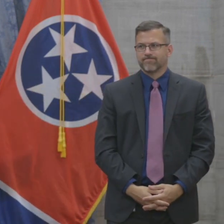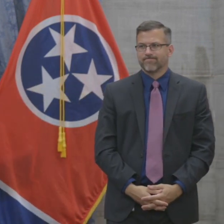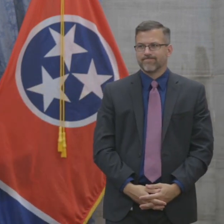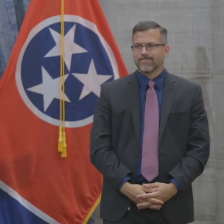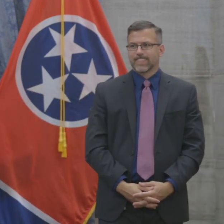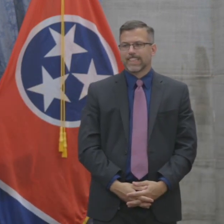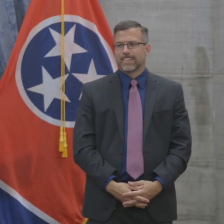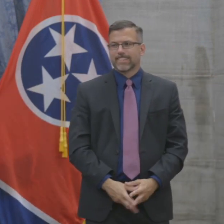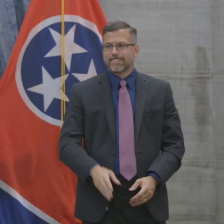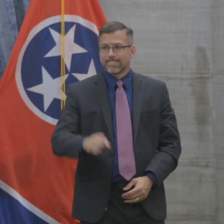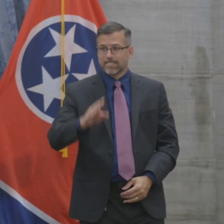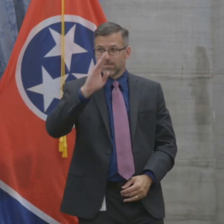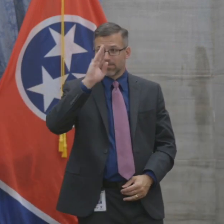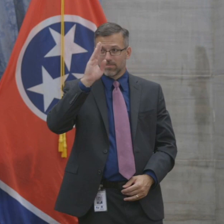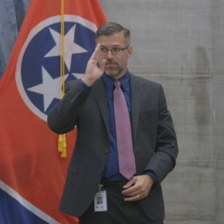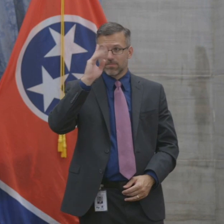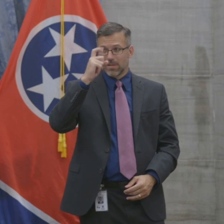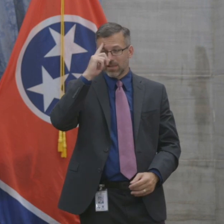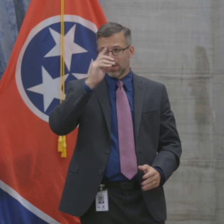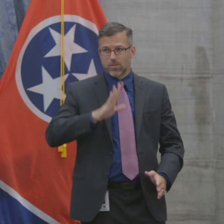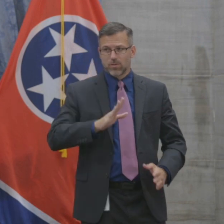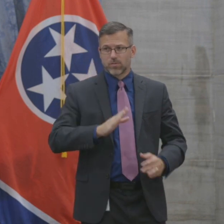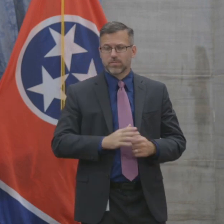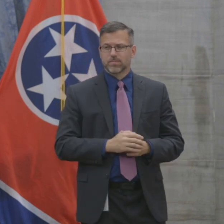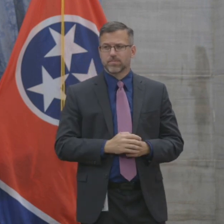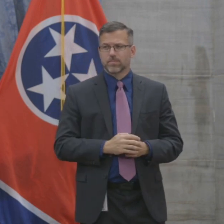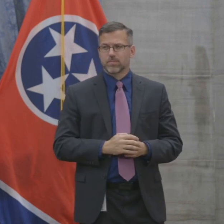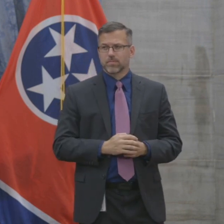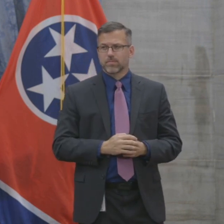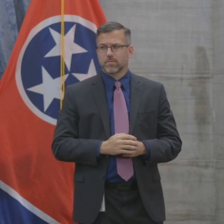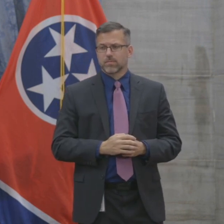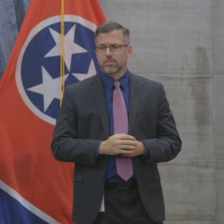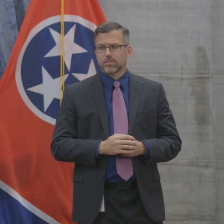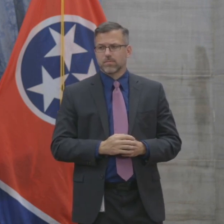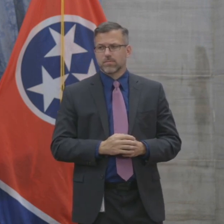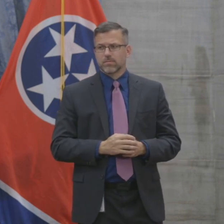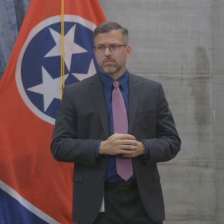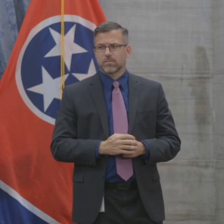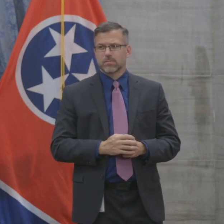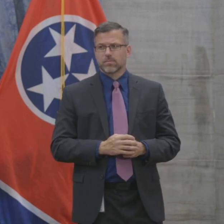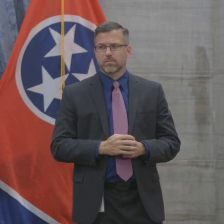sending out point of care testing, the rapid test, to all of the nursing homes. That should be complete in Tennessee